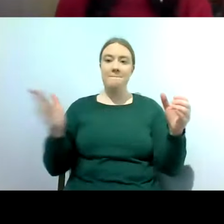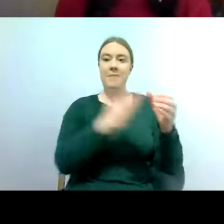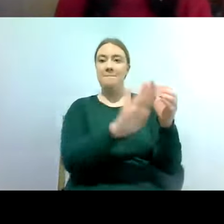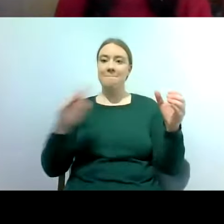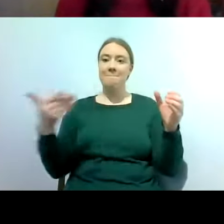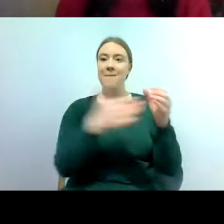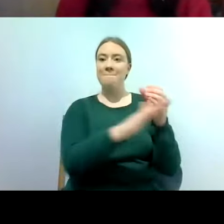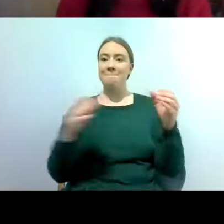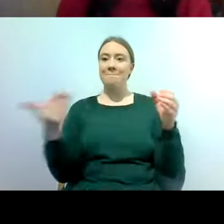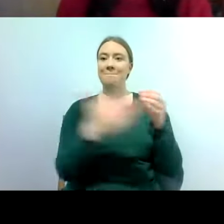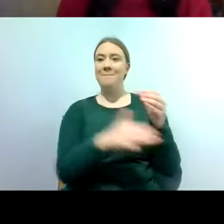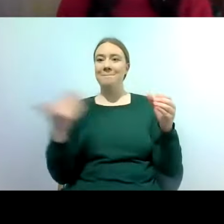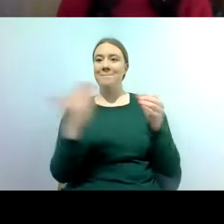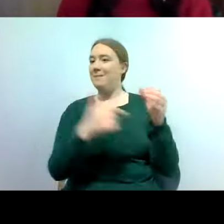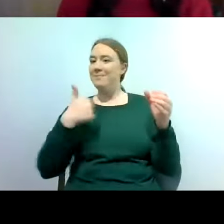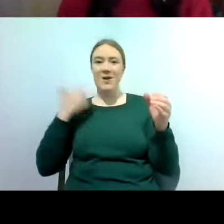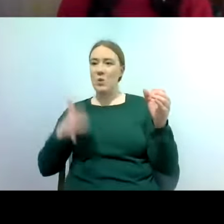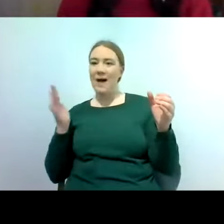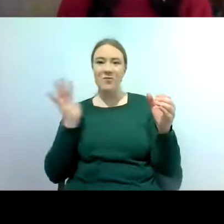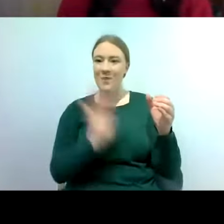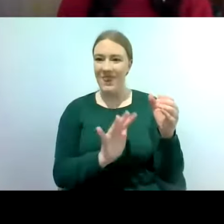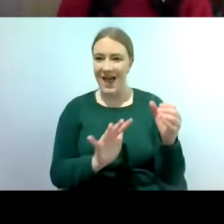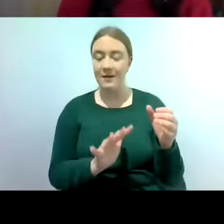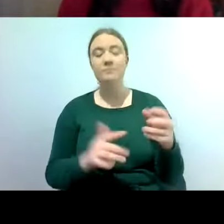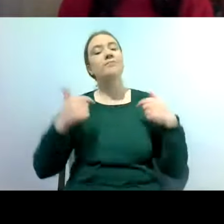so i looked at a couple of metrics one is home range